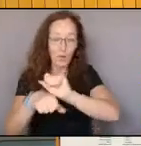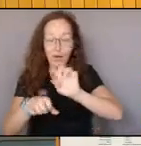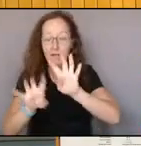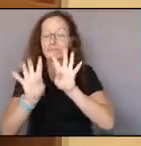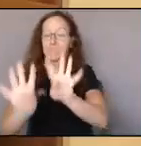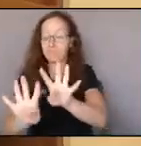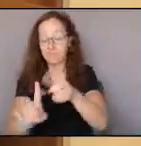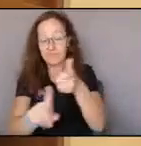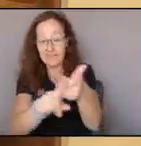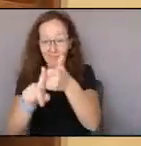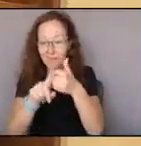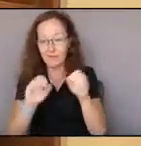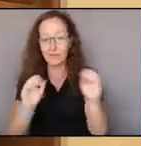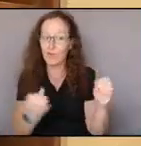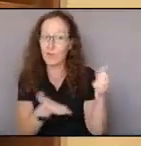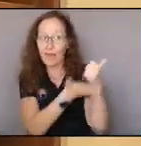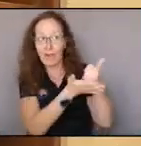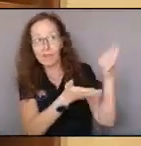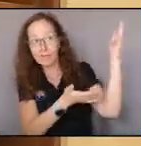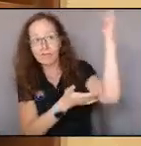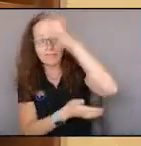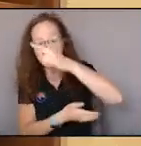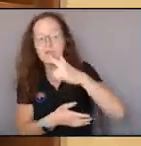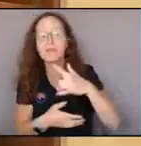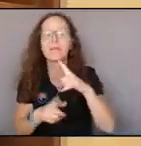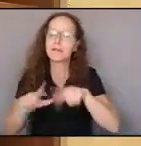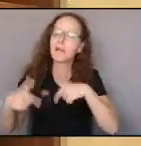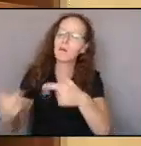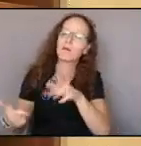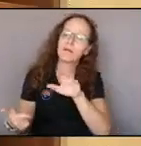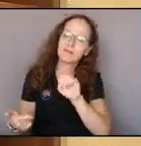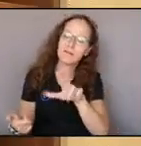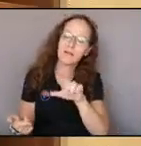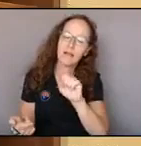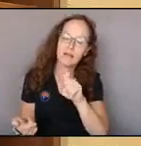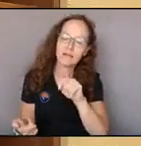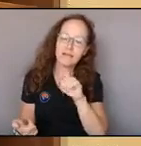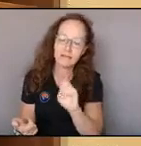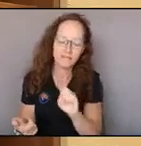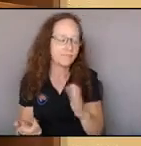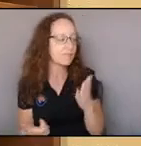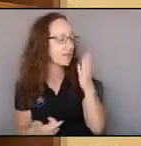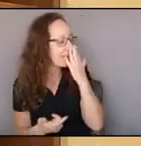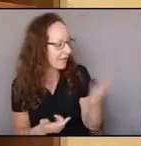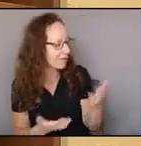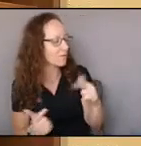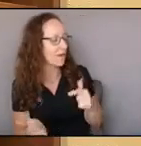THANK YOU VERY MUCH, CARL. AND NOW WE'RE GOING TO GO AHEAD WITH OUR OPERATIONS UPDATE FOR THE WEST ZONE, FROM SOUTHWEST INCIDENT